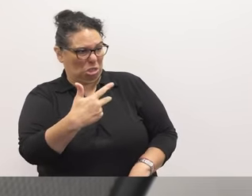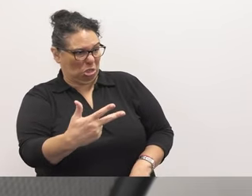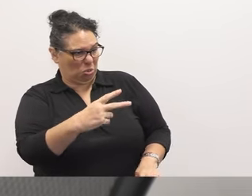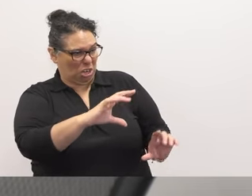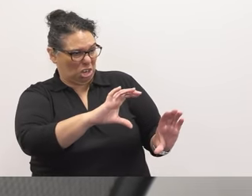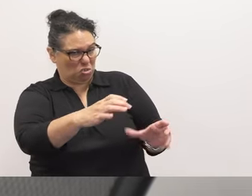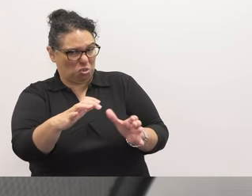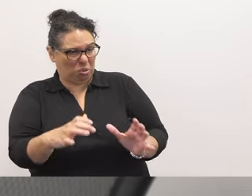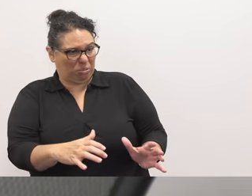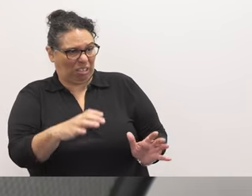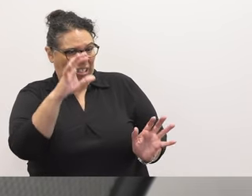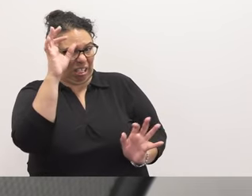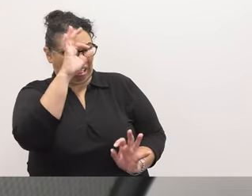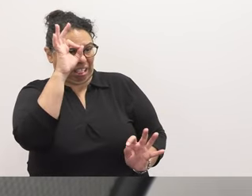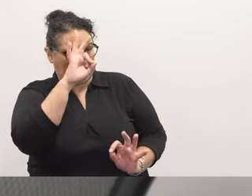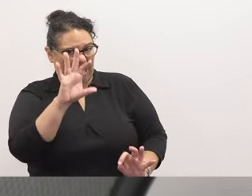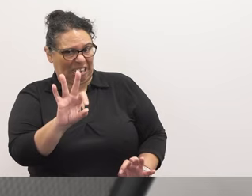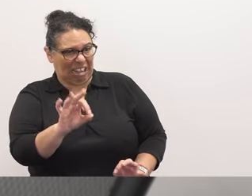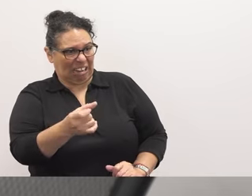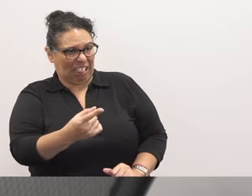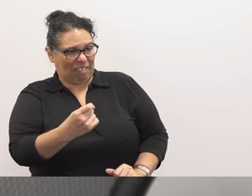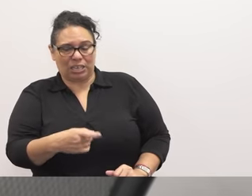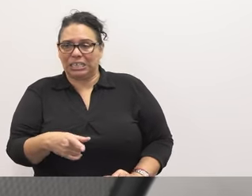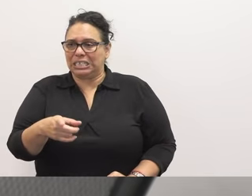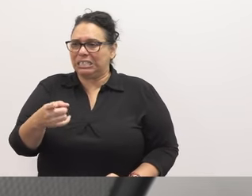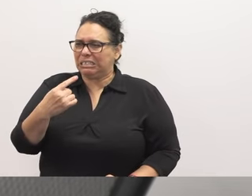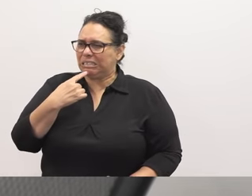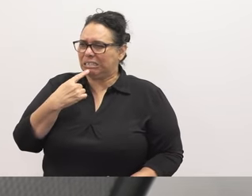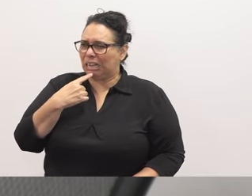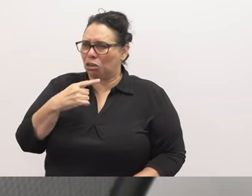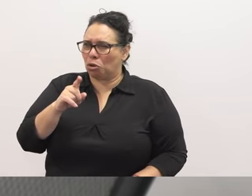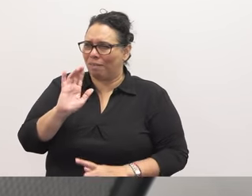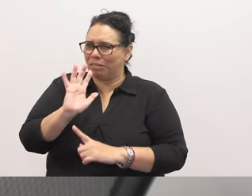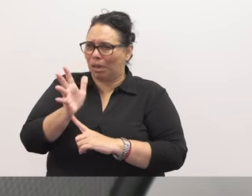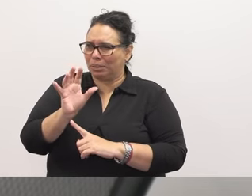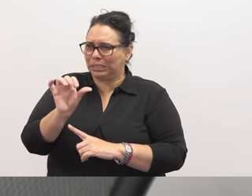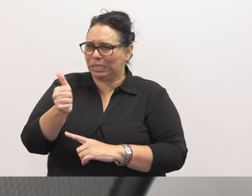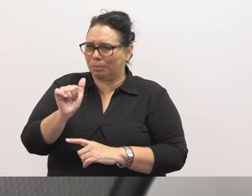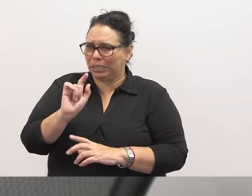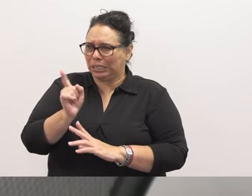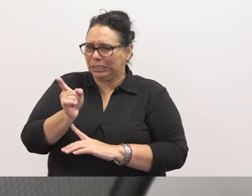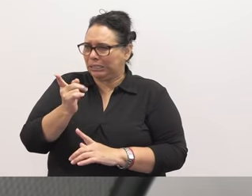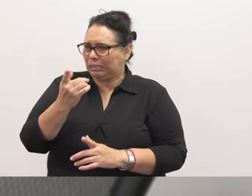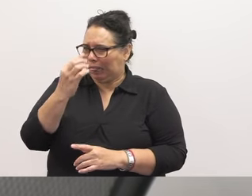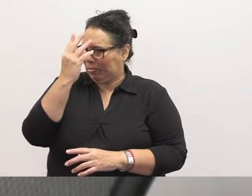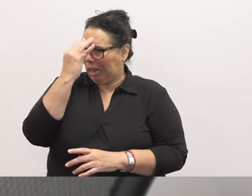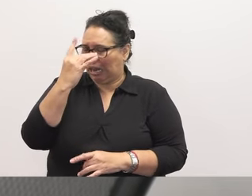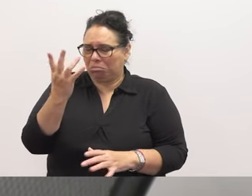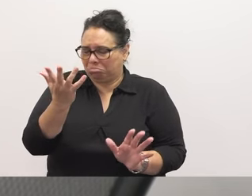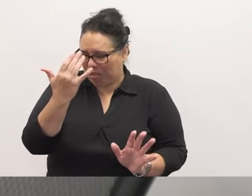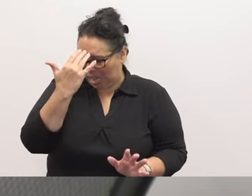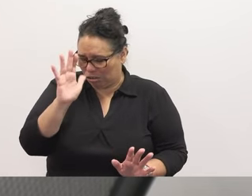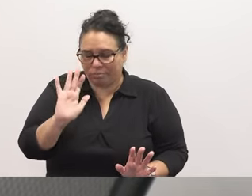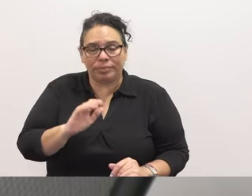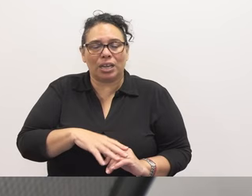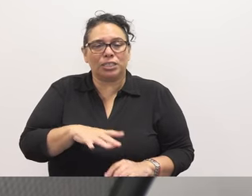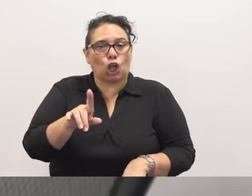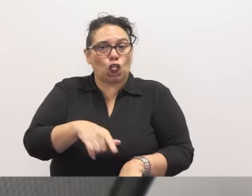And then he said, you have about, what did he say? Like five or 10 minutes to think about it. So that's a long time if no one knows.